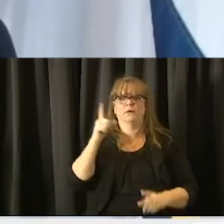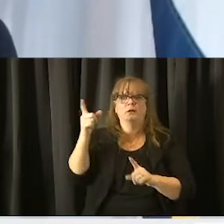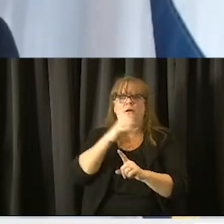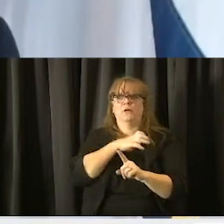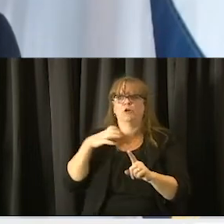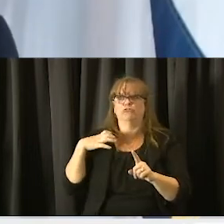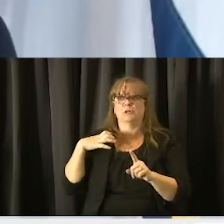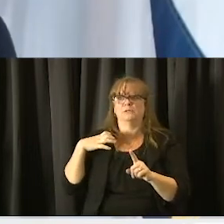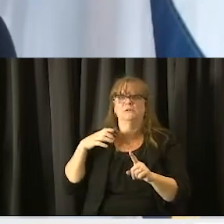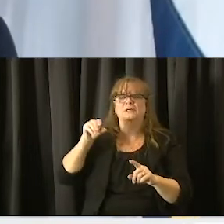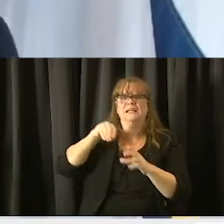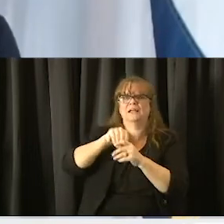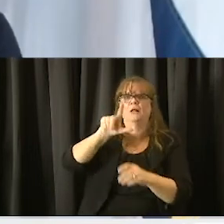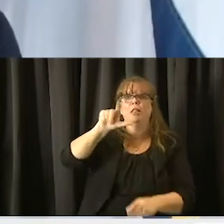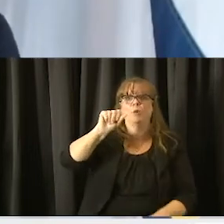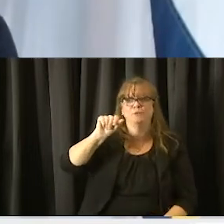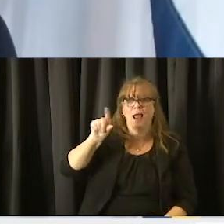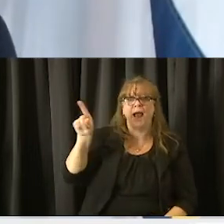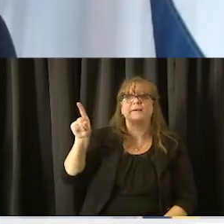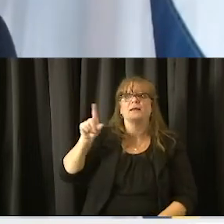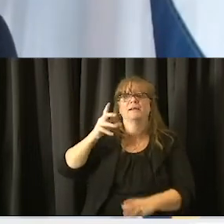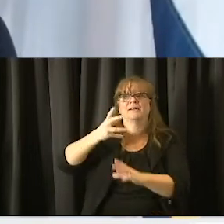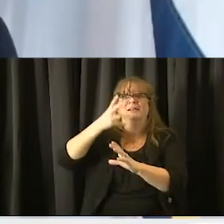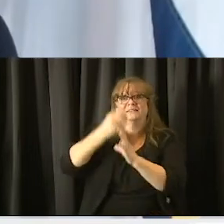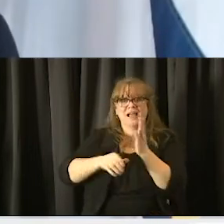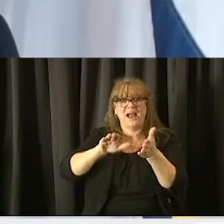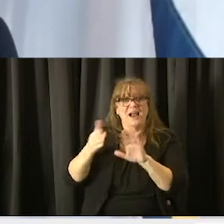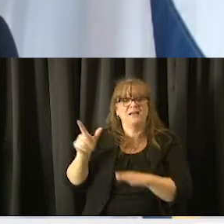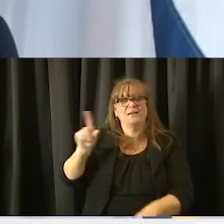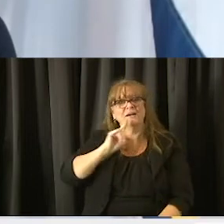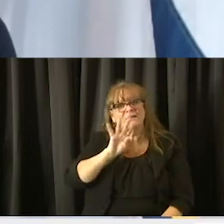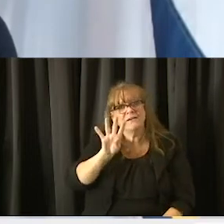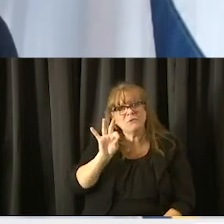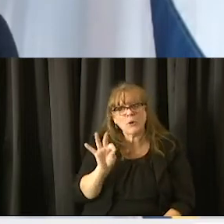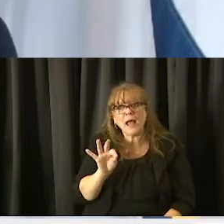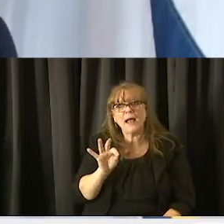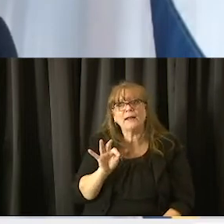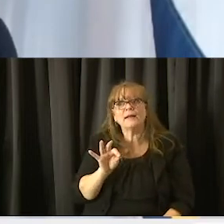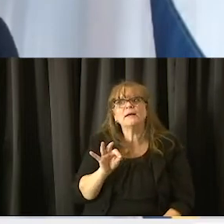we were reminded of that when a young 41 year old congressman elect from louisiana